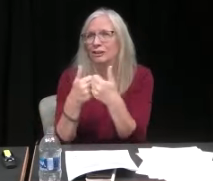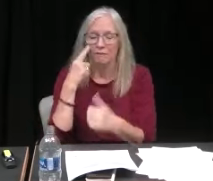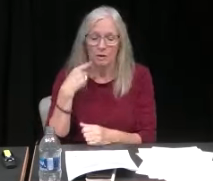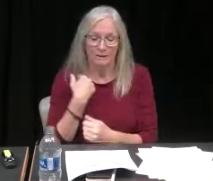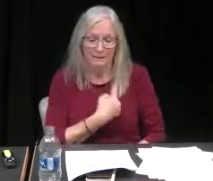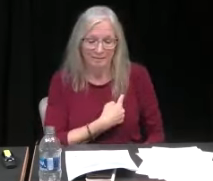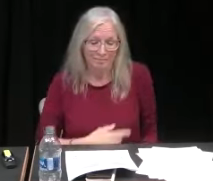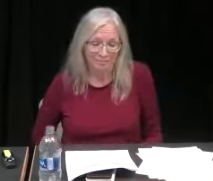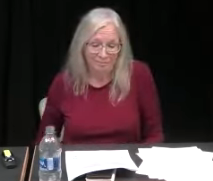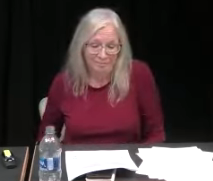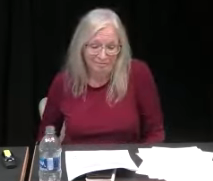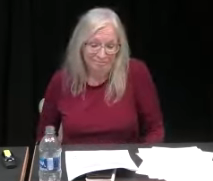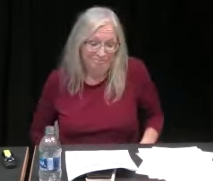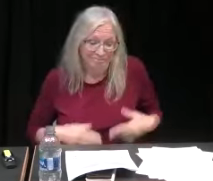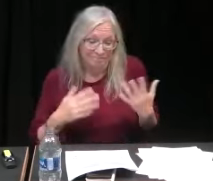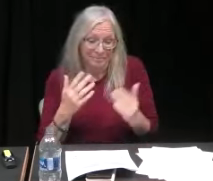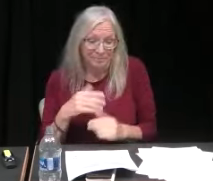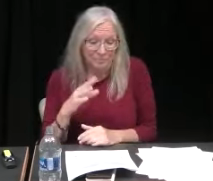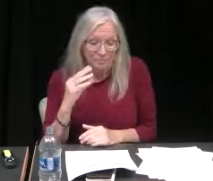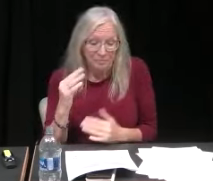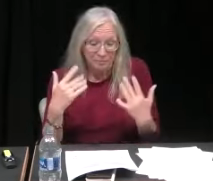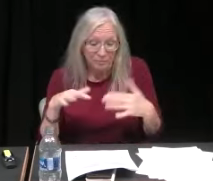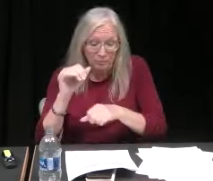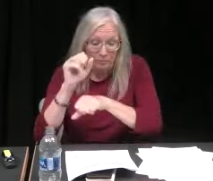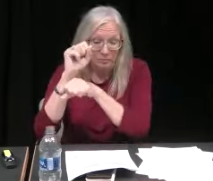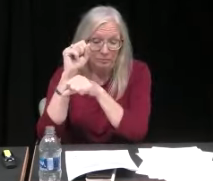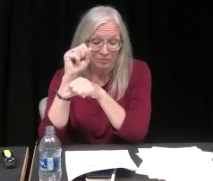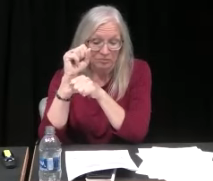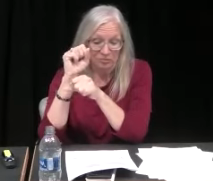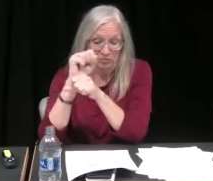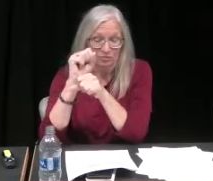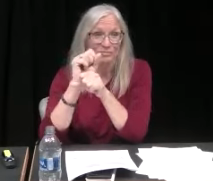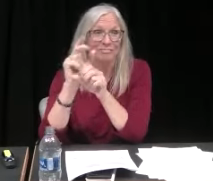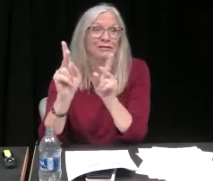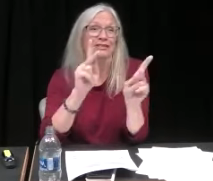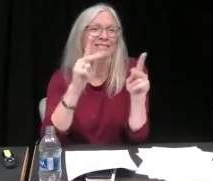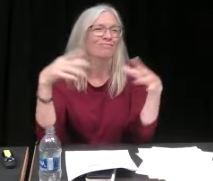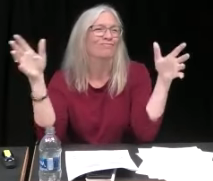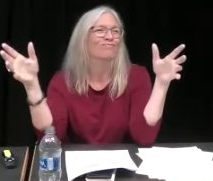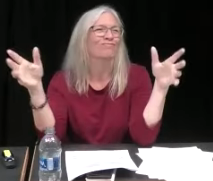and the impacts of that is it could lead to more isolation or more of an unwillingness to want to